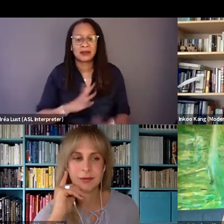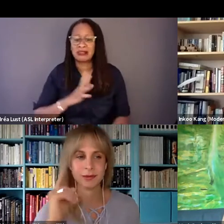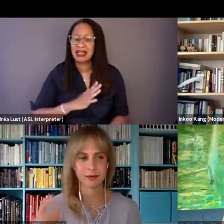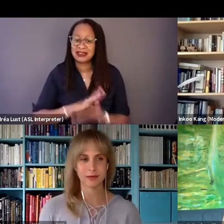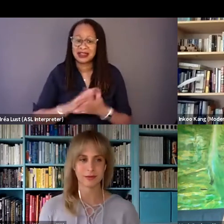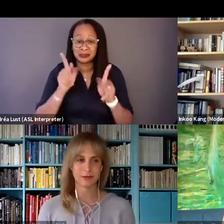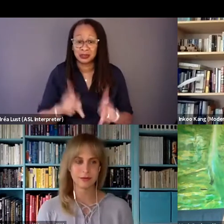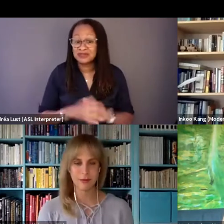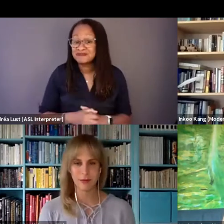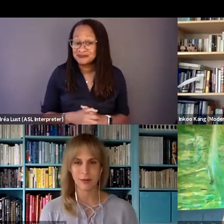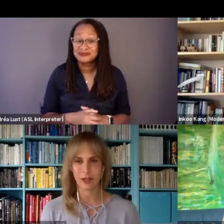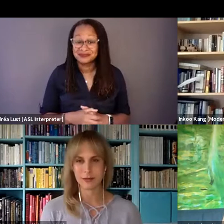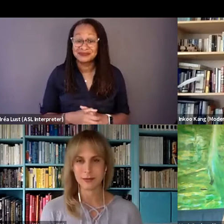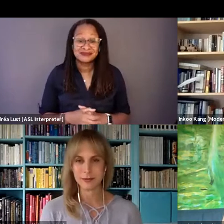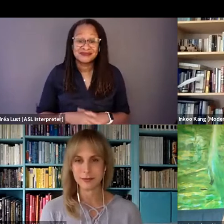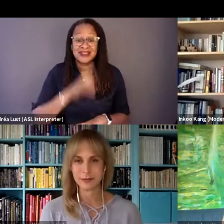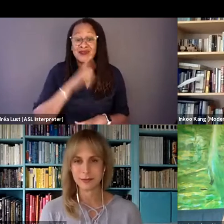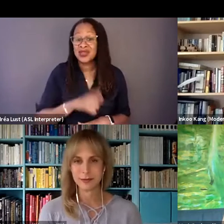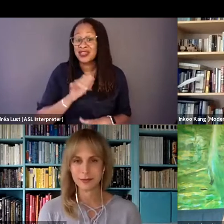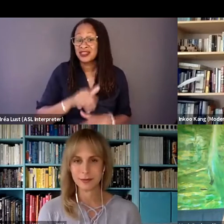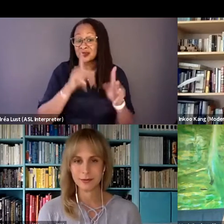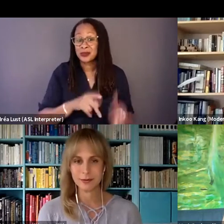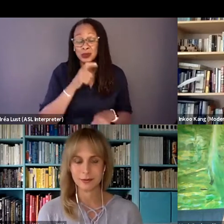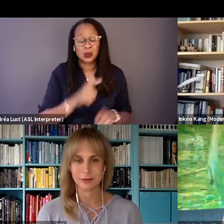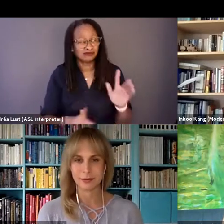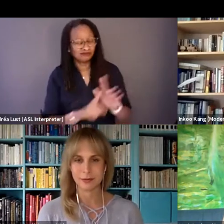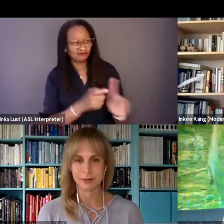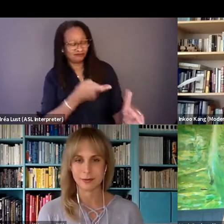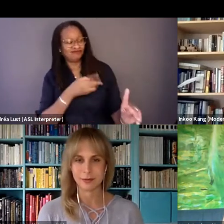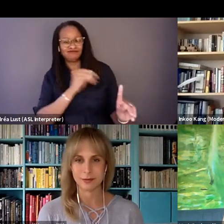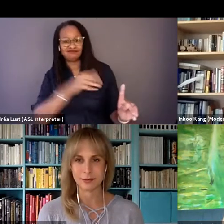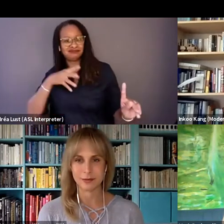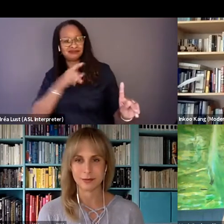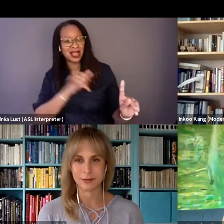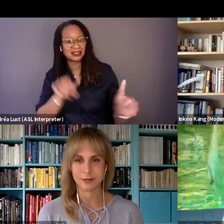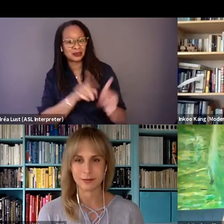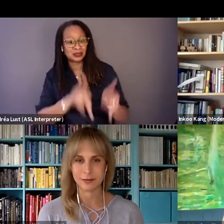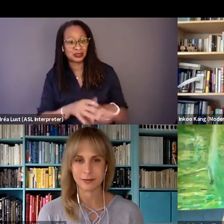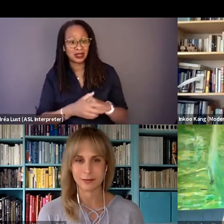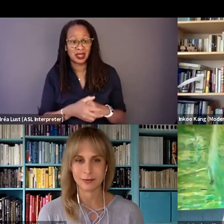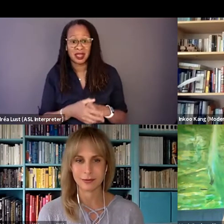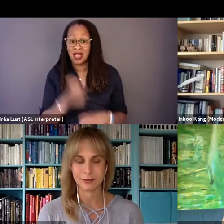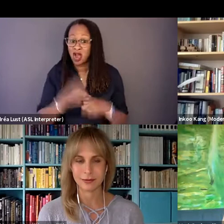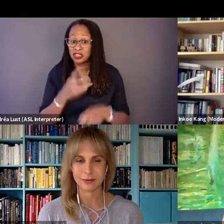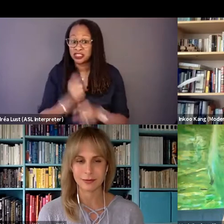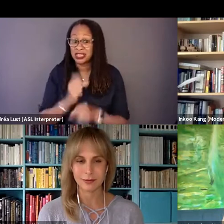And that's really the one I think that stands out to me. Was it hard to get Dick Carlson to participate?